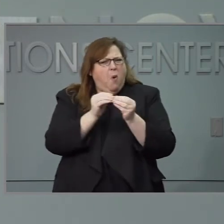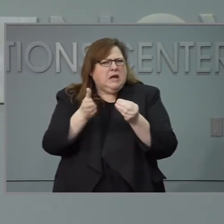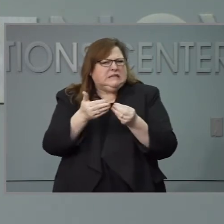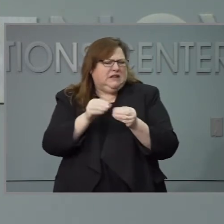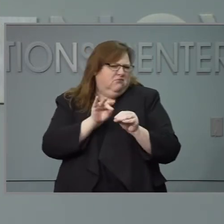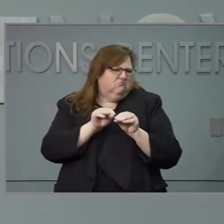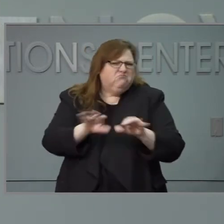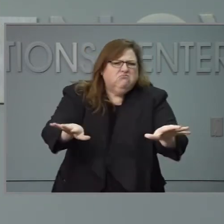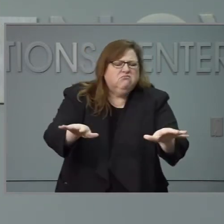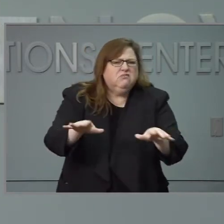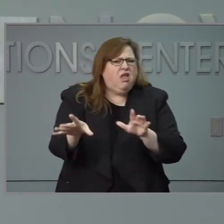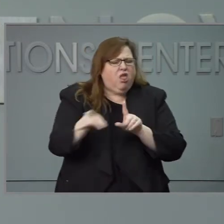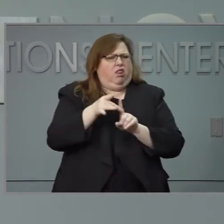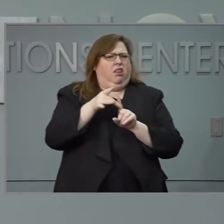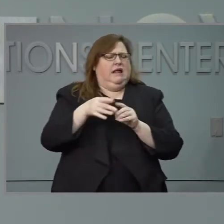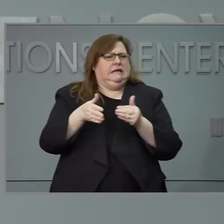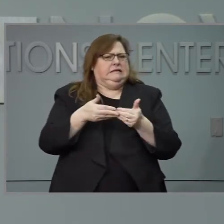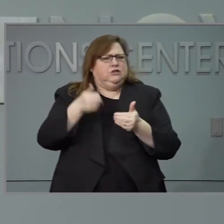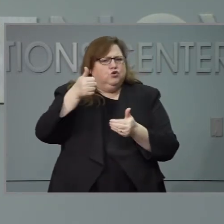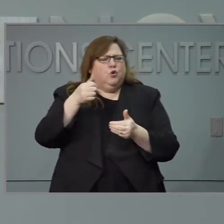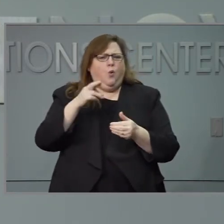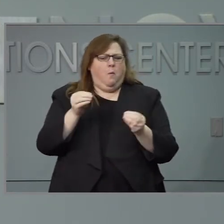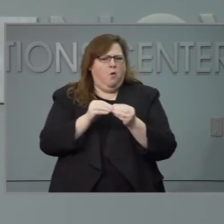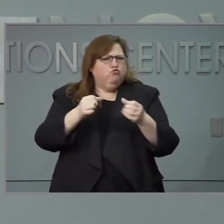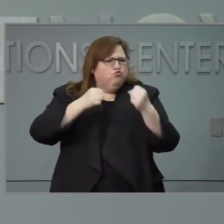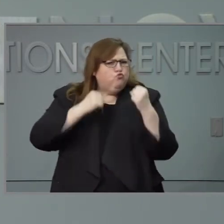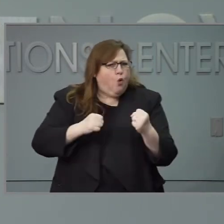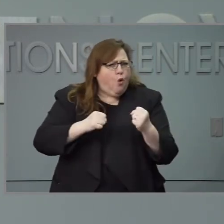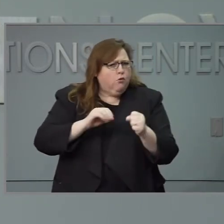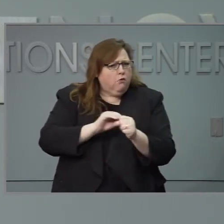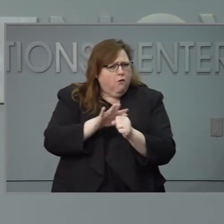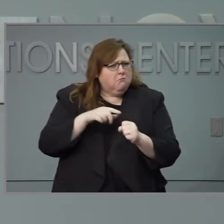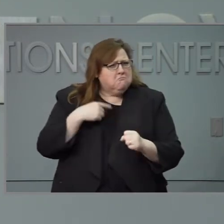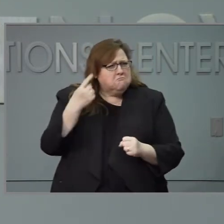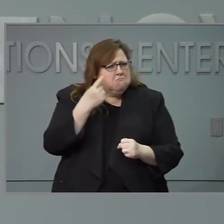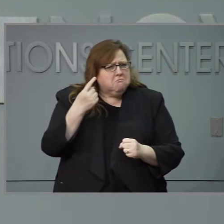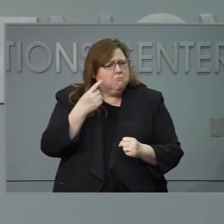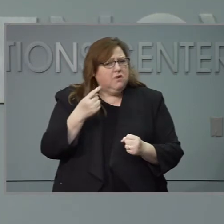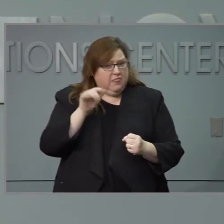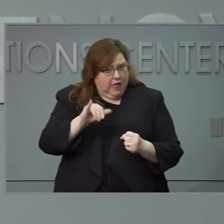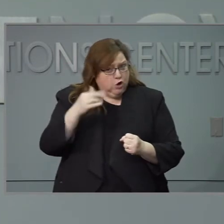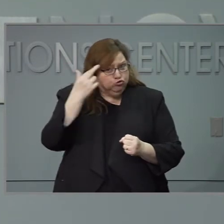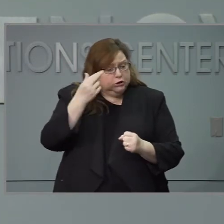PODIDO SACAR 8, 2 MILLONES DE DÓLARES, Y MUCHAS PERSONAS